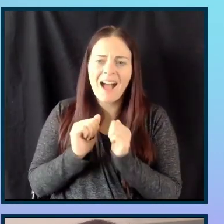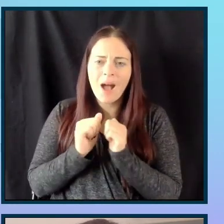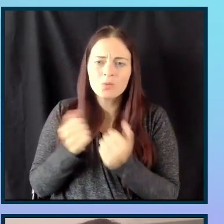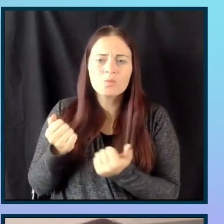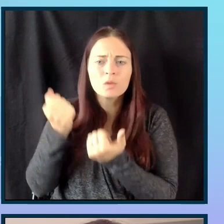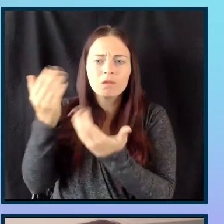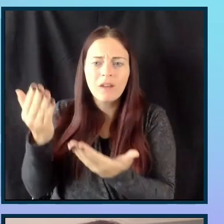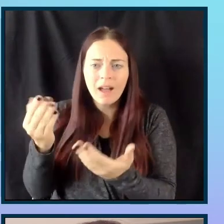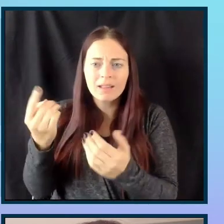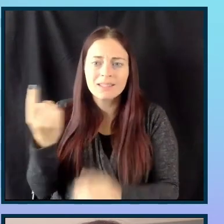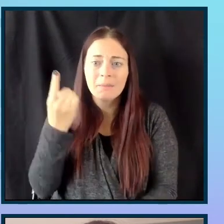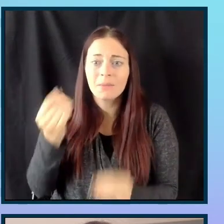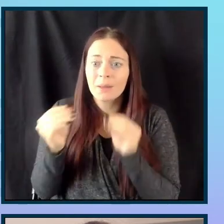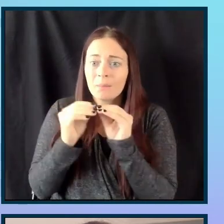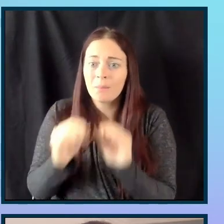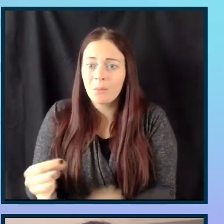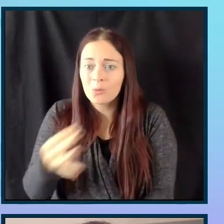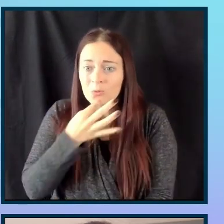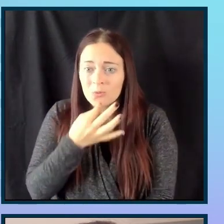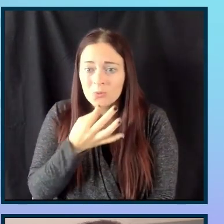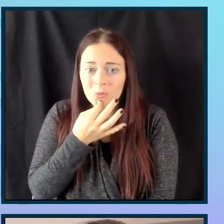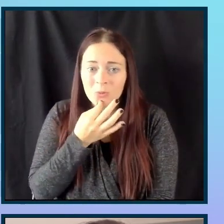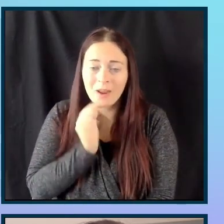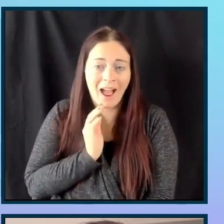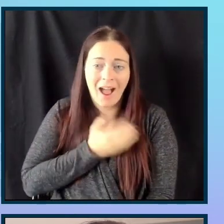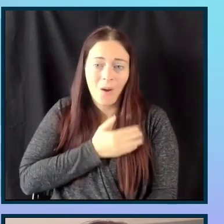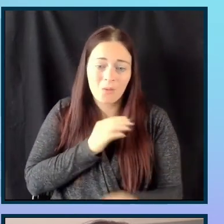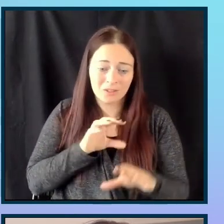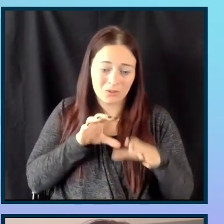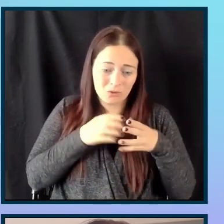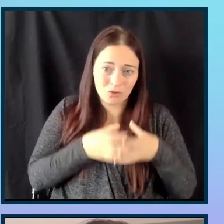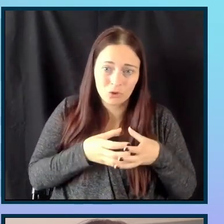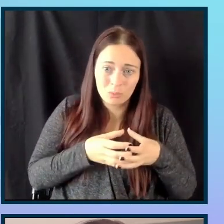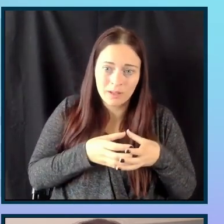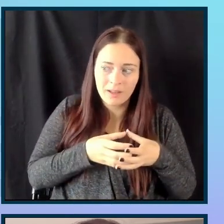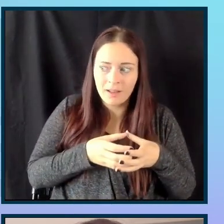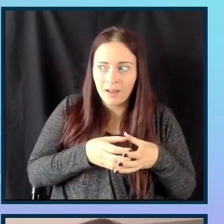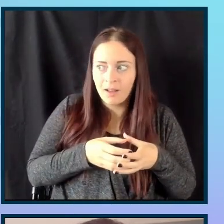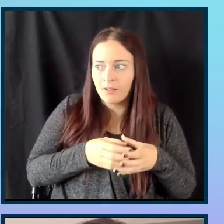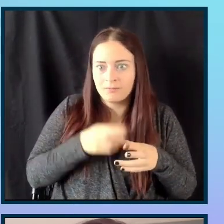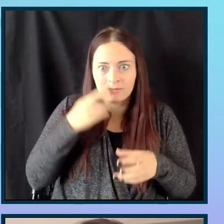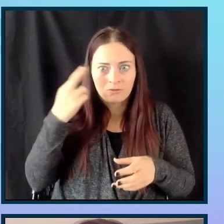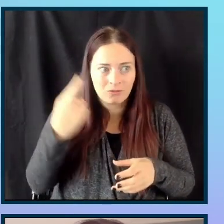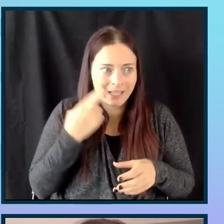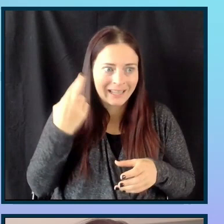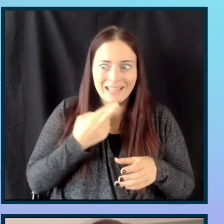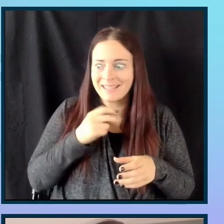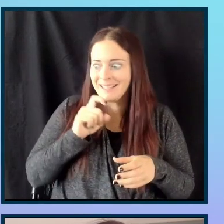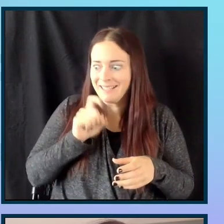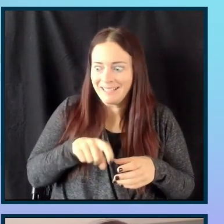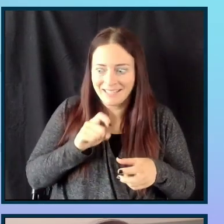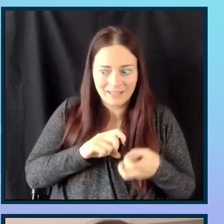The working group in is very aware of the need of providing and solving some of these problems